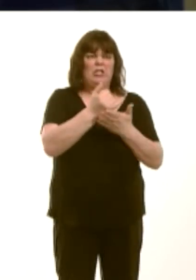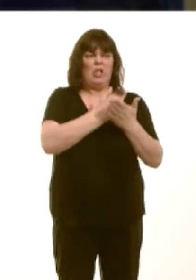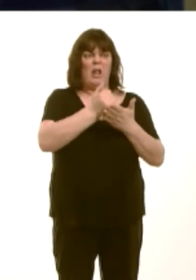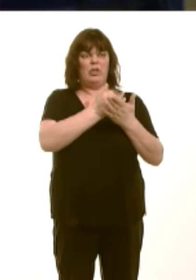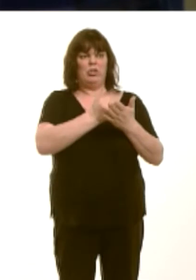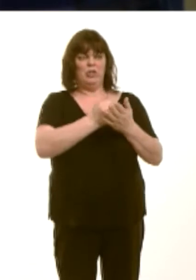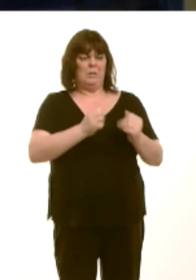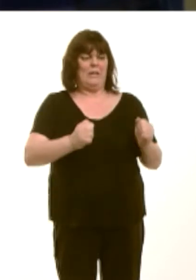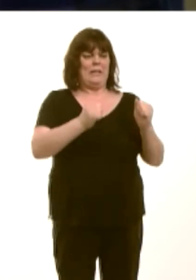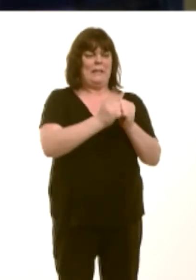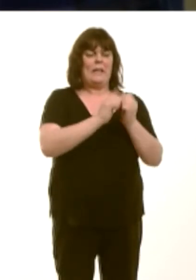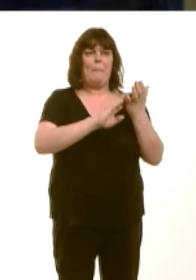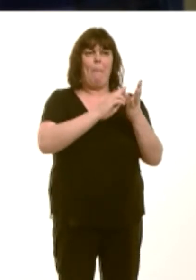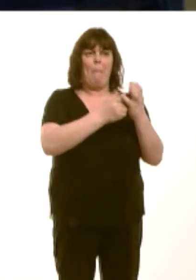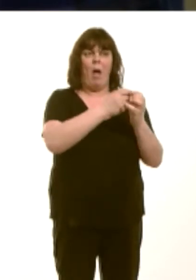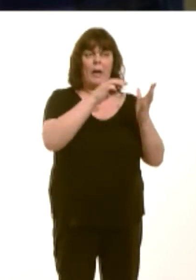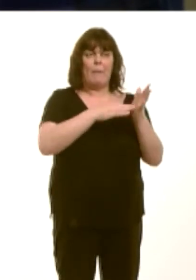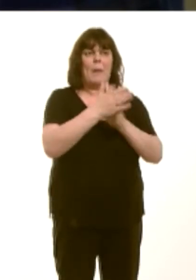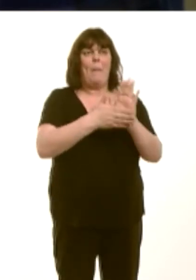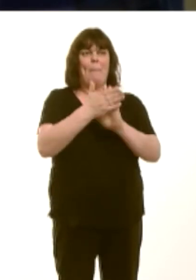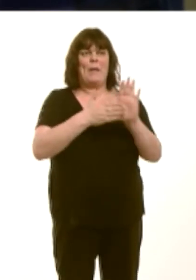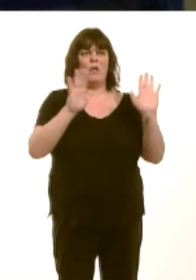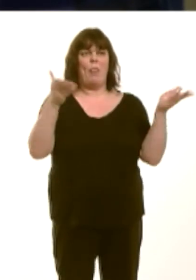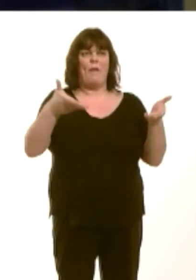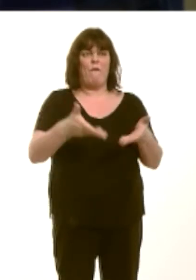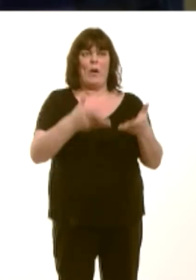are sufficient to drain the void or how long that would take?